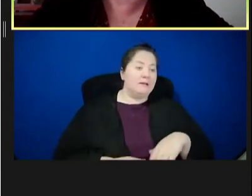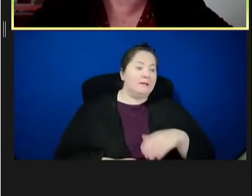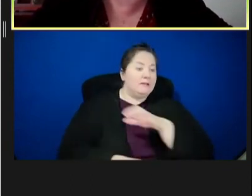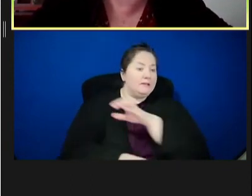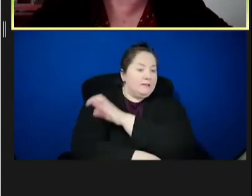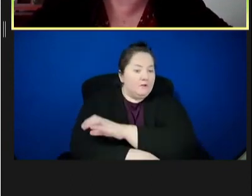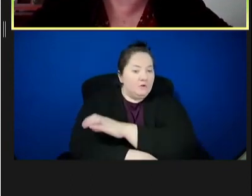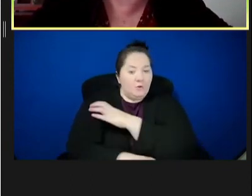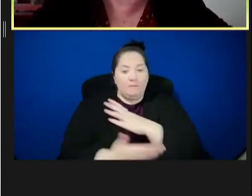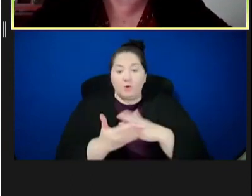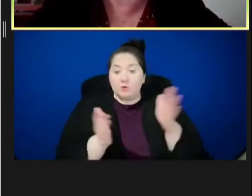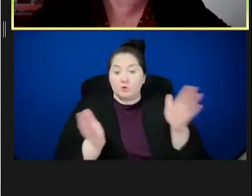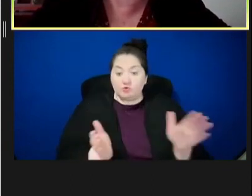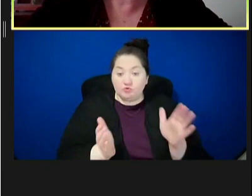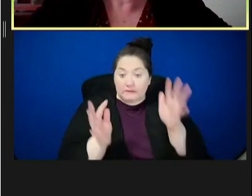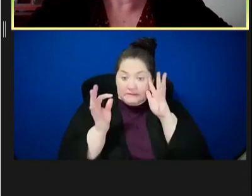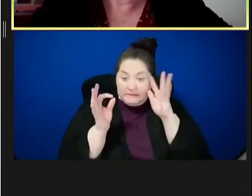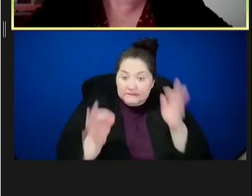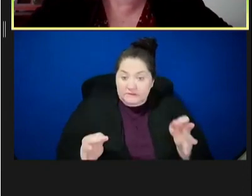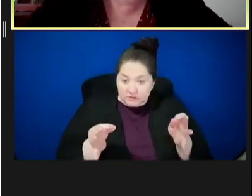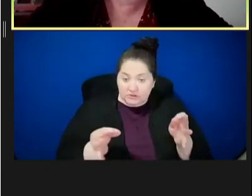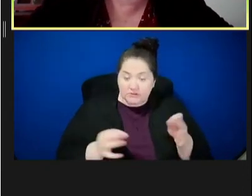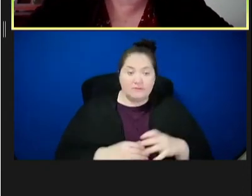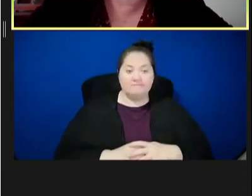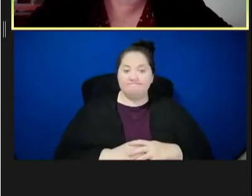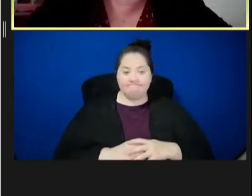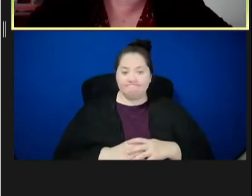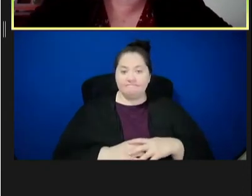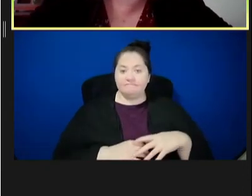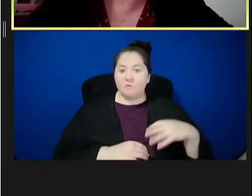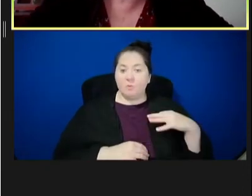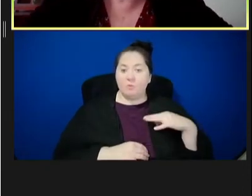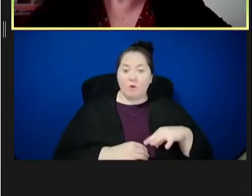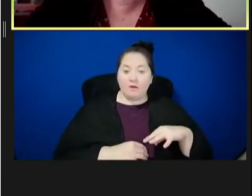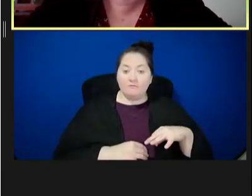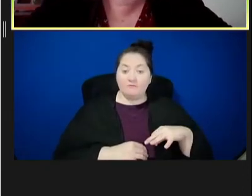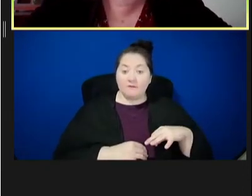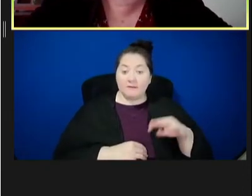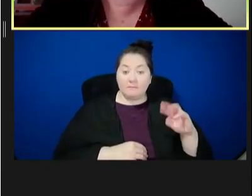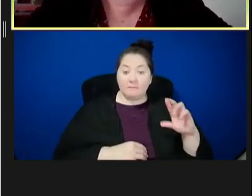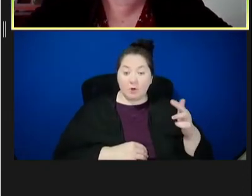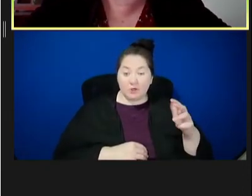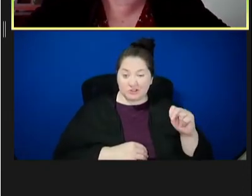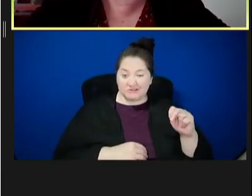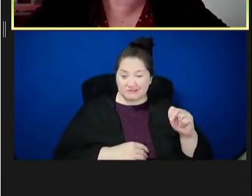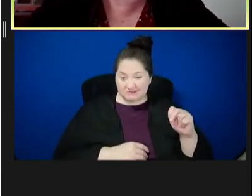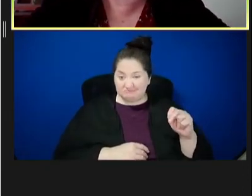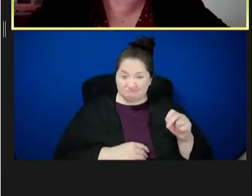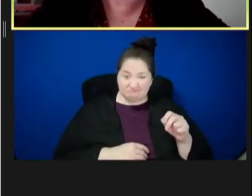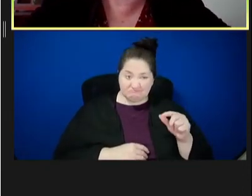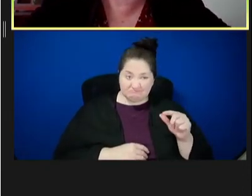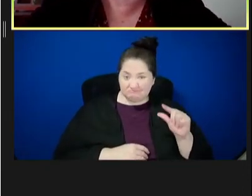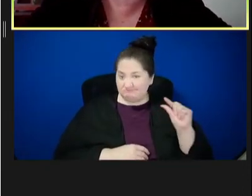driving the decision-making. Profit margins are very slim, and often as you're paying others to